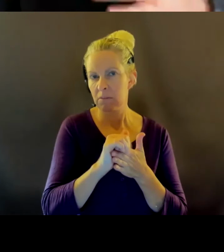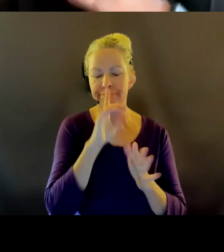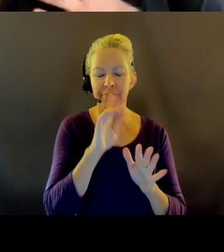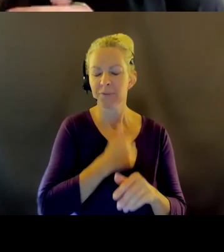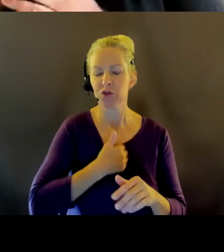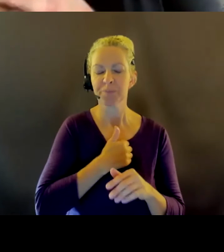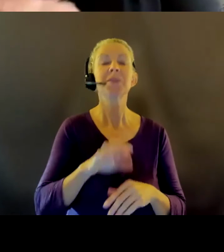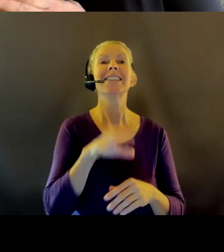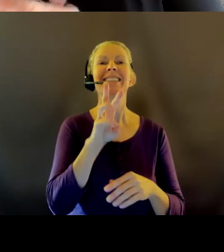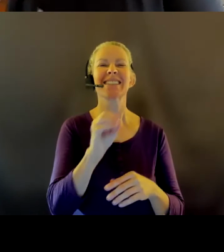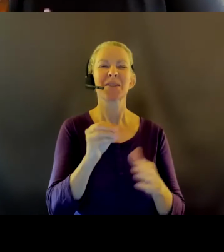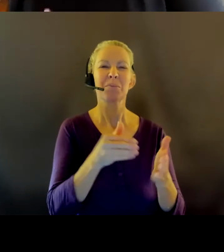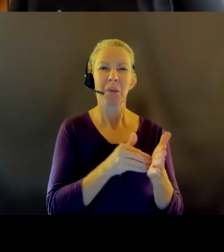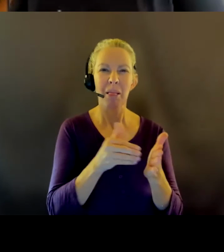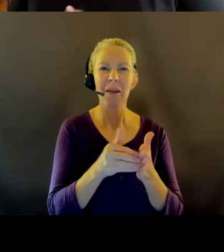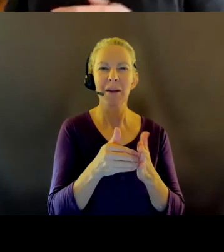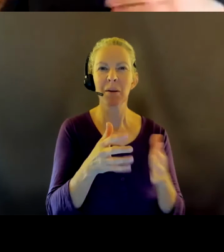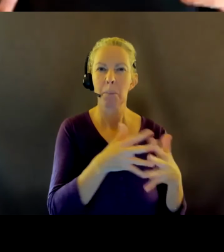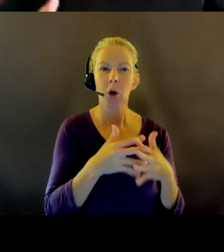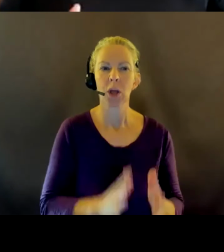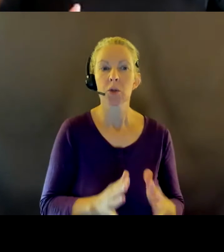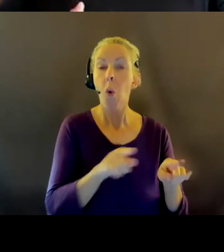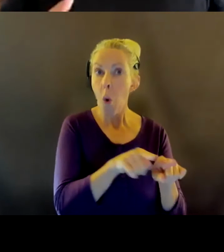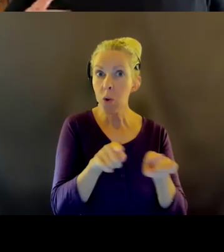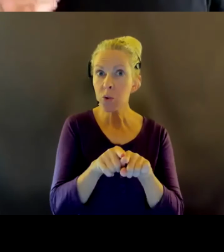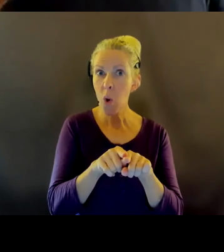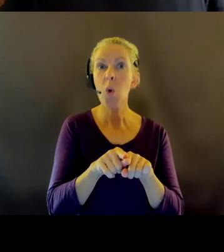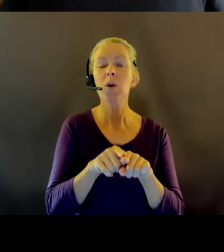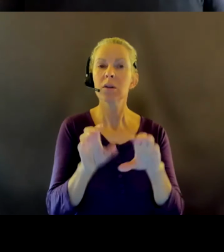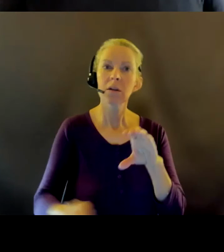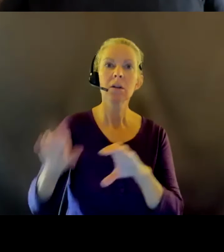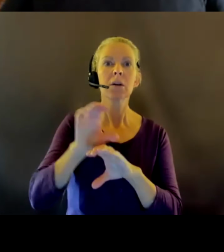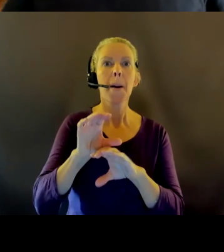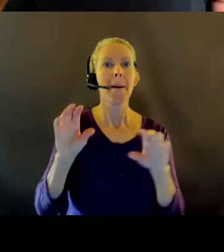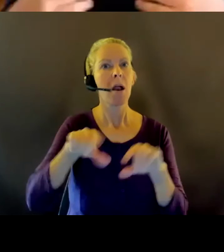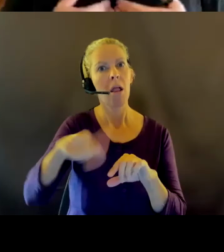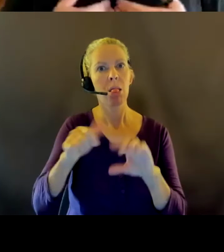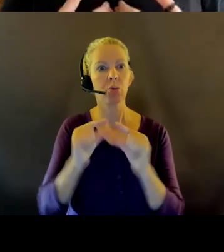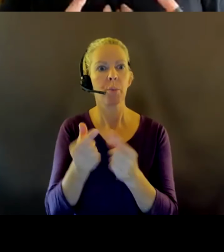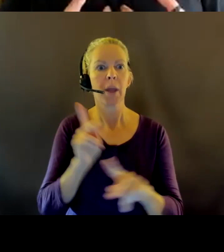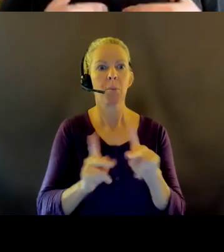another 83. 1 million people between the ages of 50 and 69. I am 52.